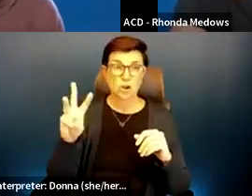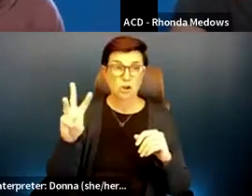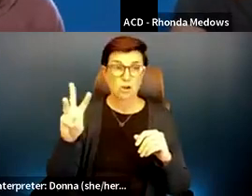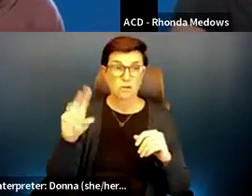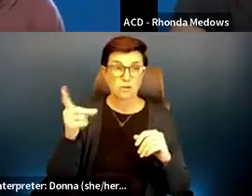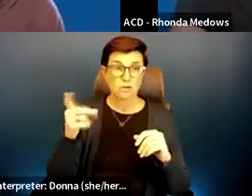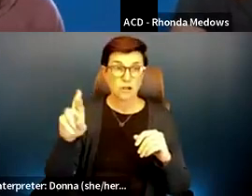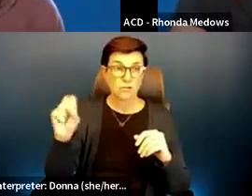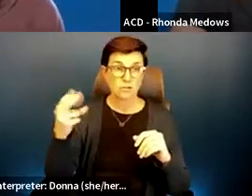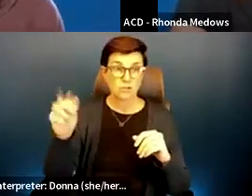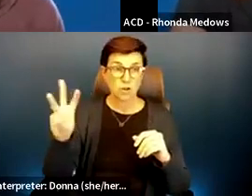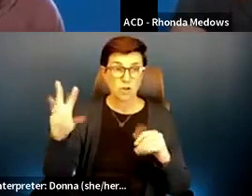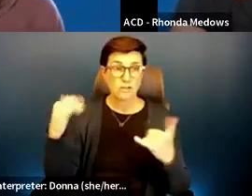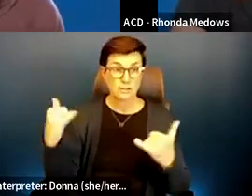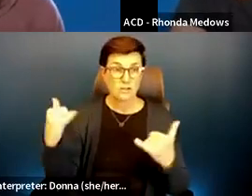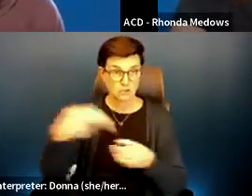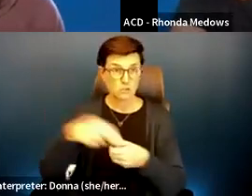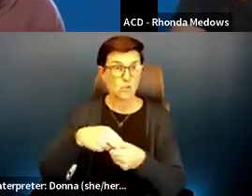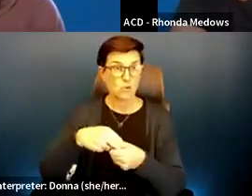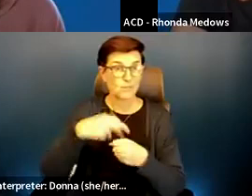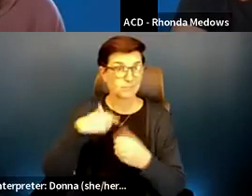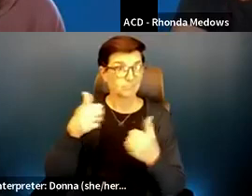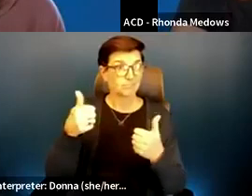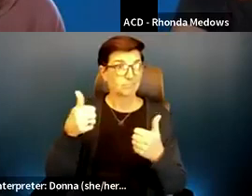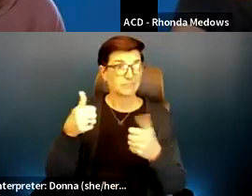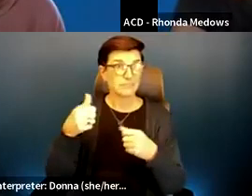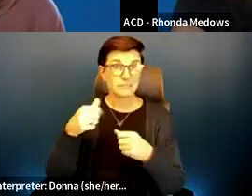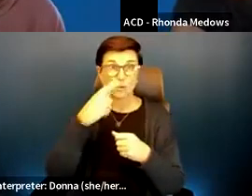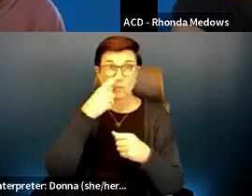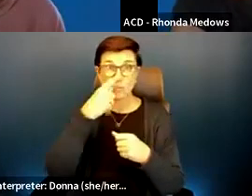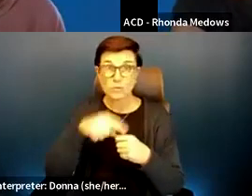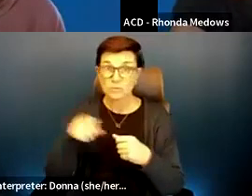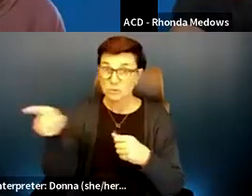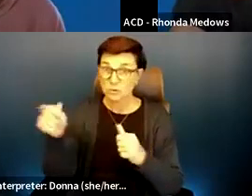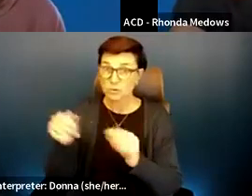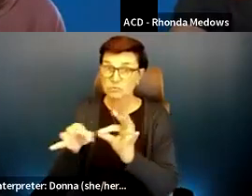And just for the record, I'm wondering if you were just declaring a conflict of interest.